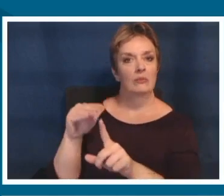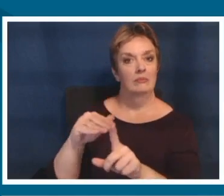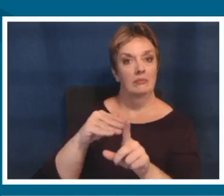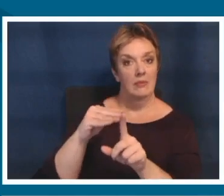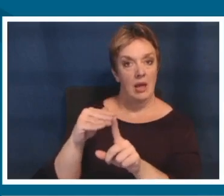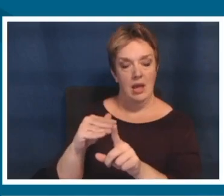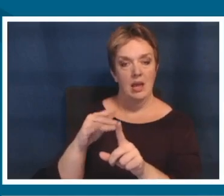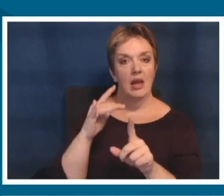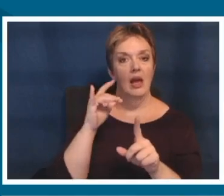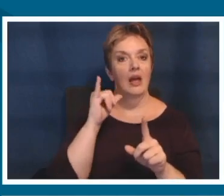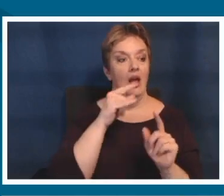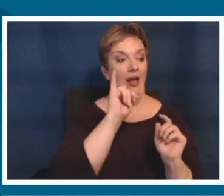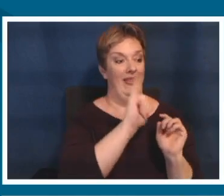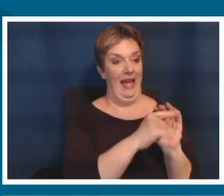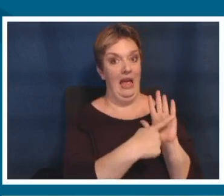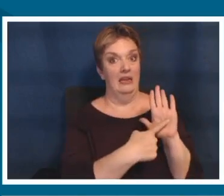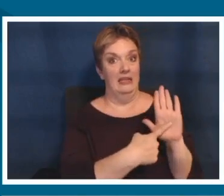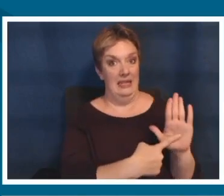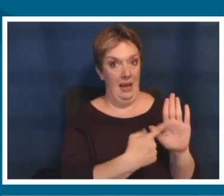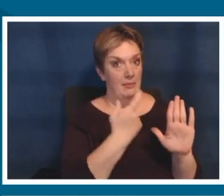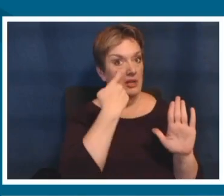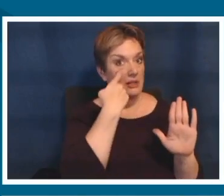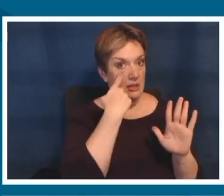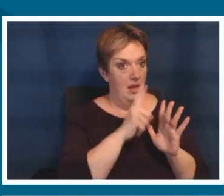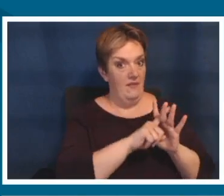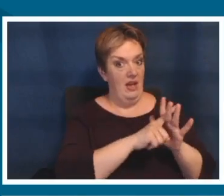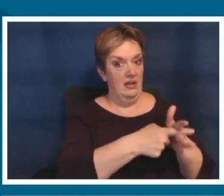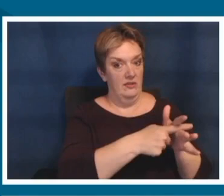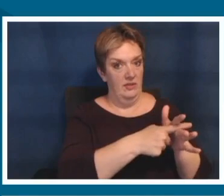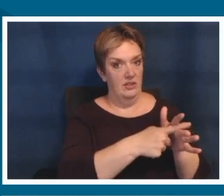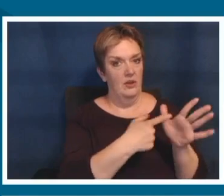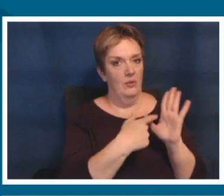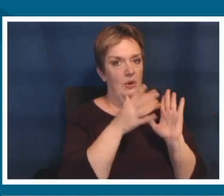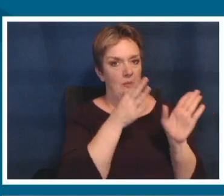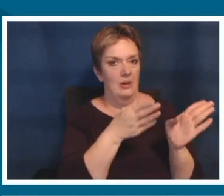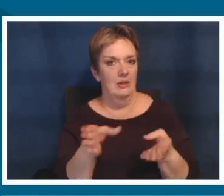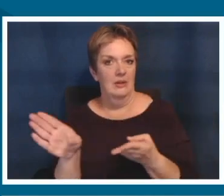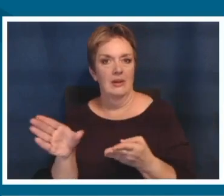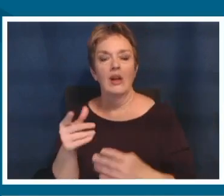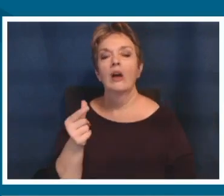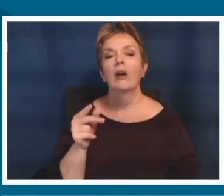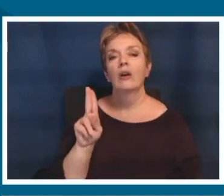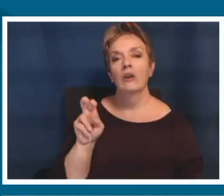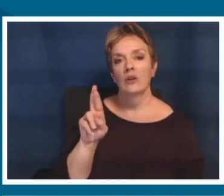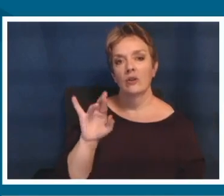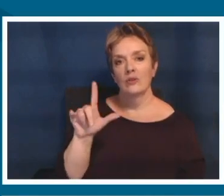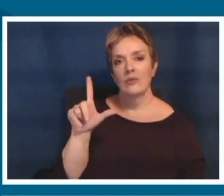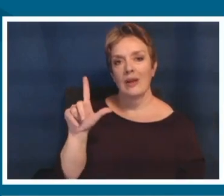example of what an activation is because really gorilla labeling was a way for us